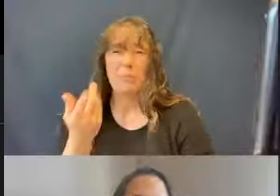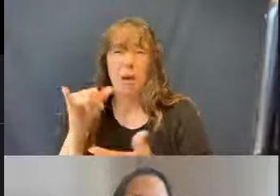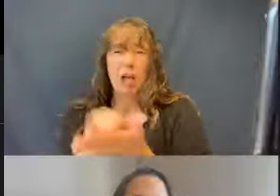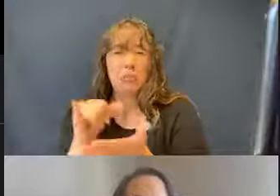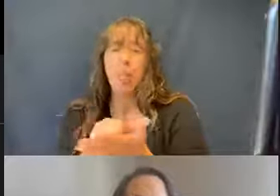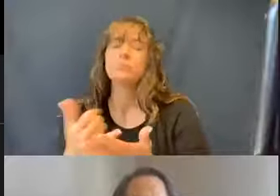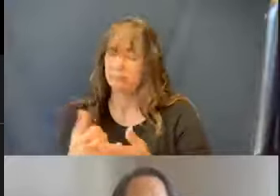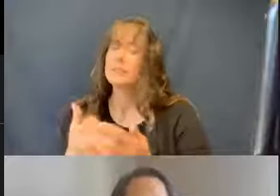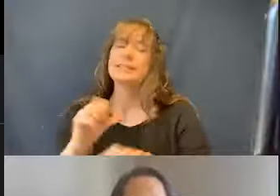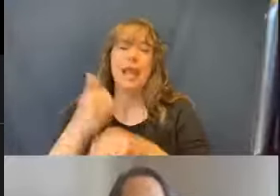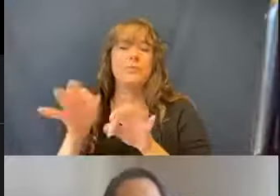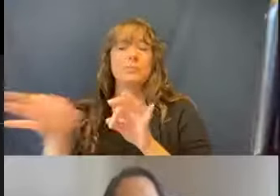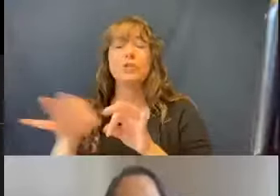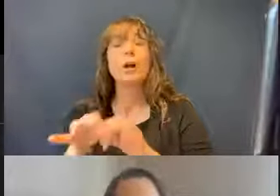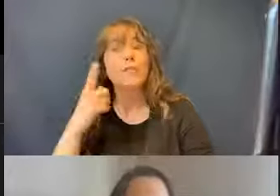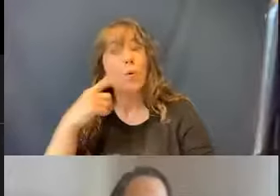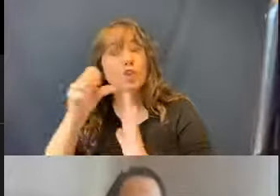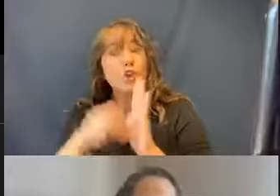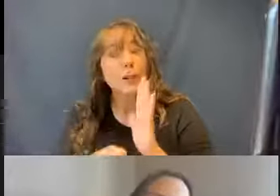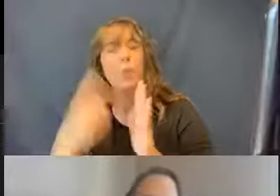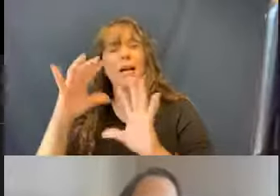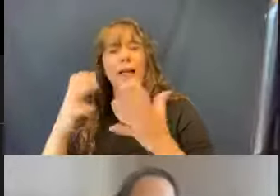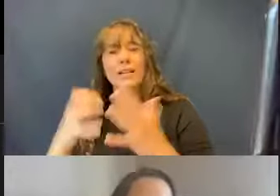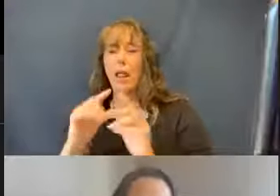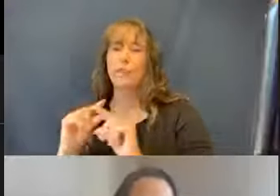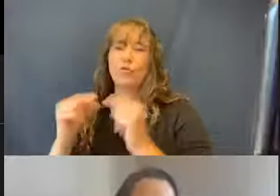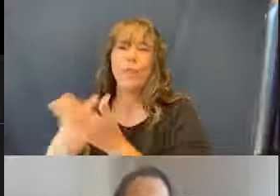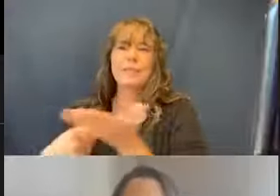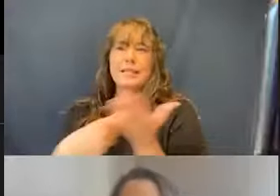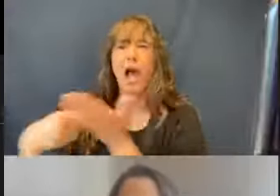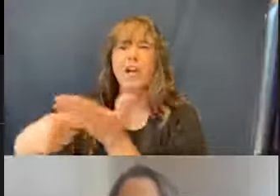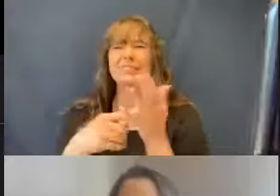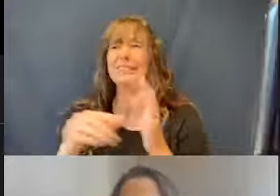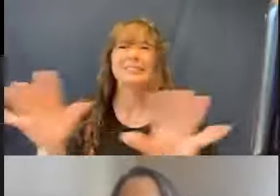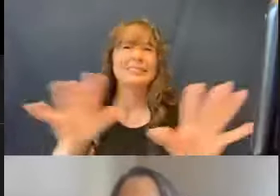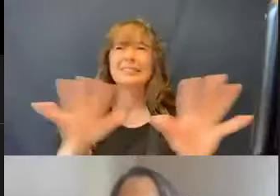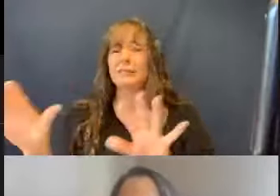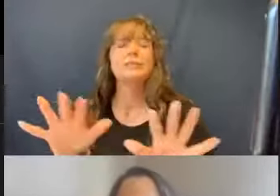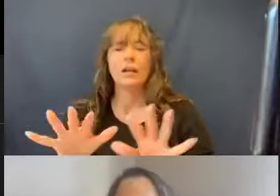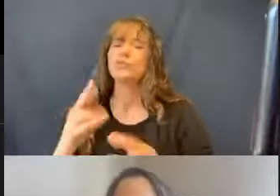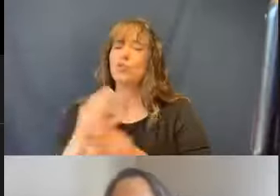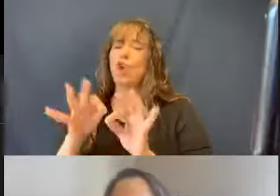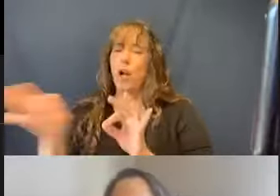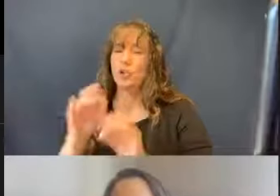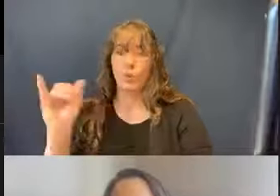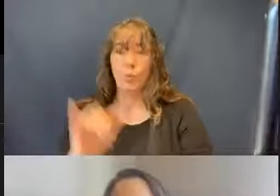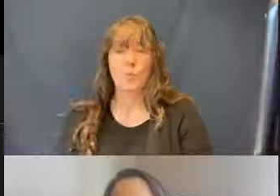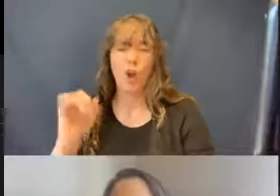Surgery, a class that had a lot of group discussions, so I couldn't follow that. Go ahead.